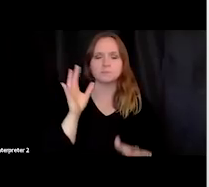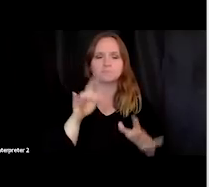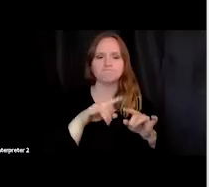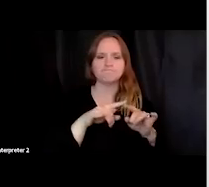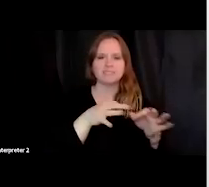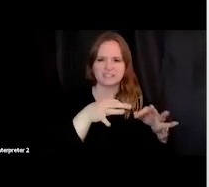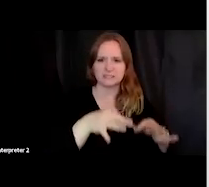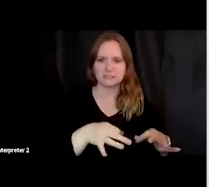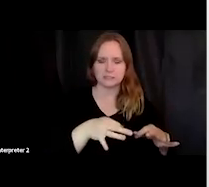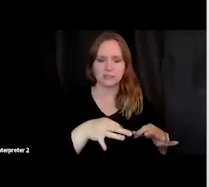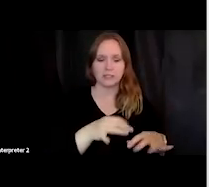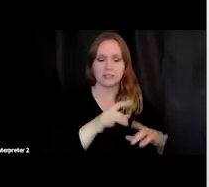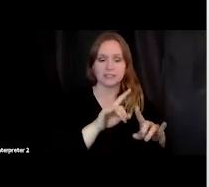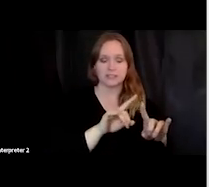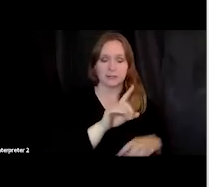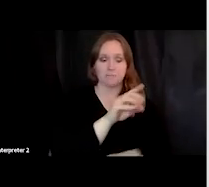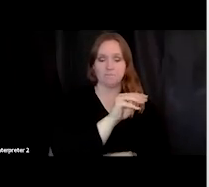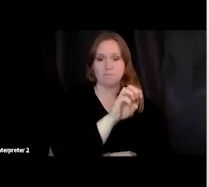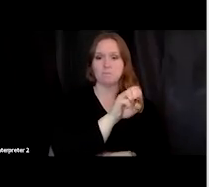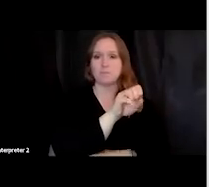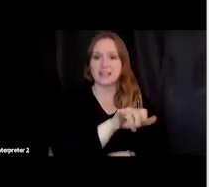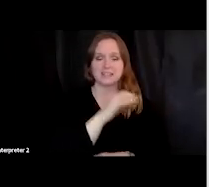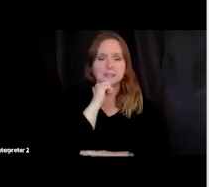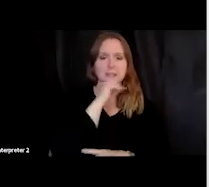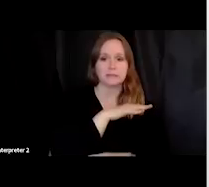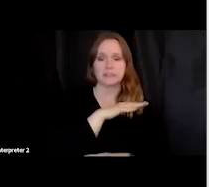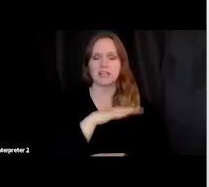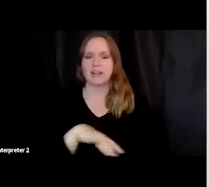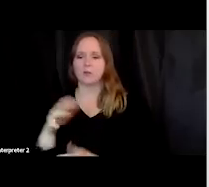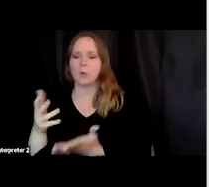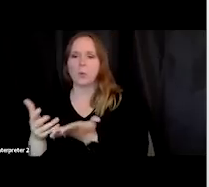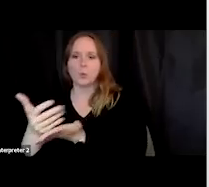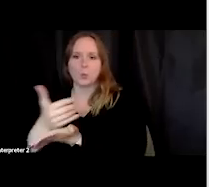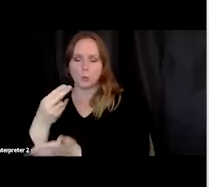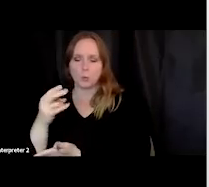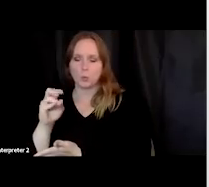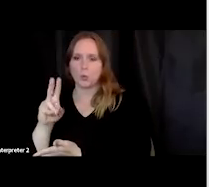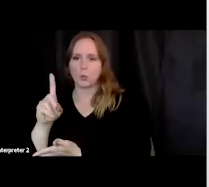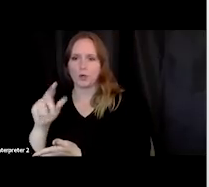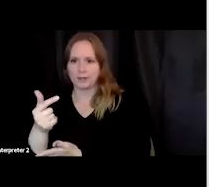and hoarding, right? So, so mess, hoarding is blocking a few exits, right?